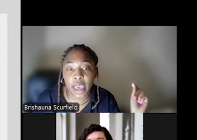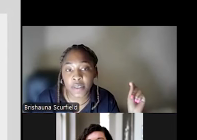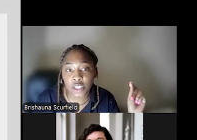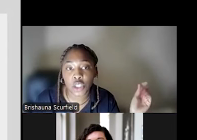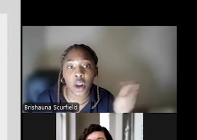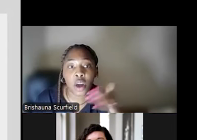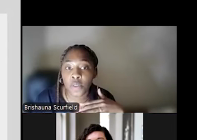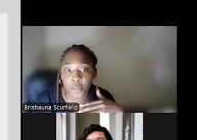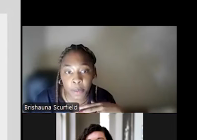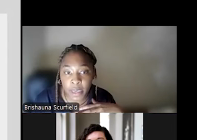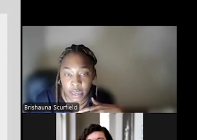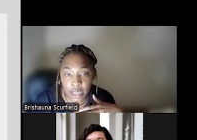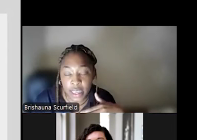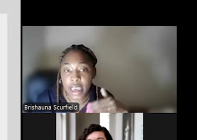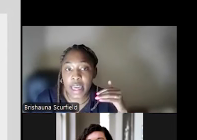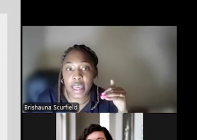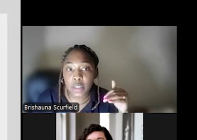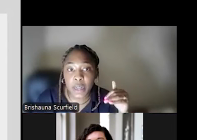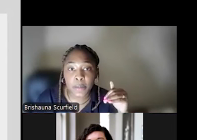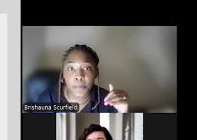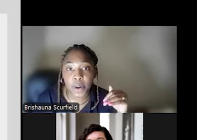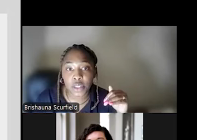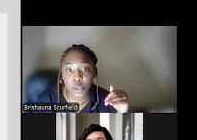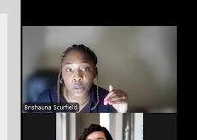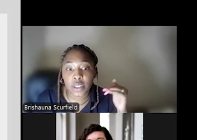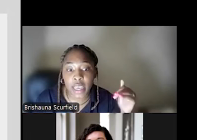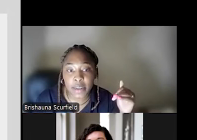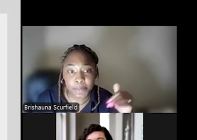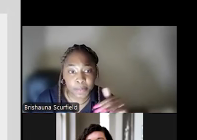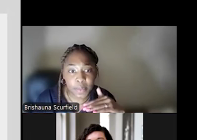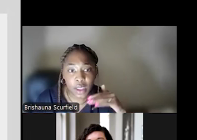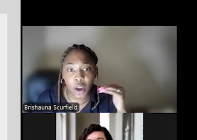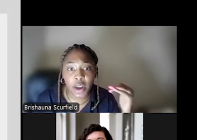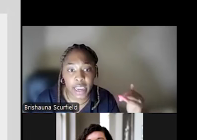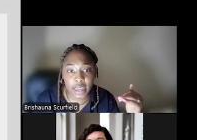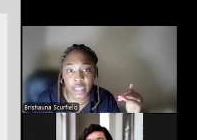having to start all over from the beginning. And that's why it's important to set our headings.